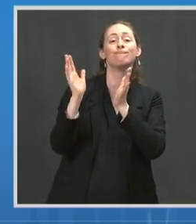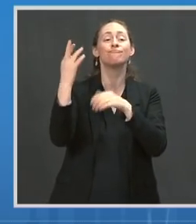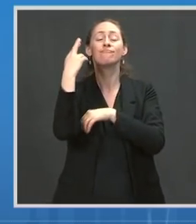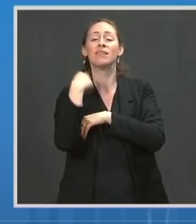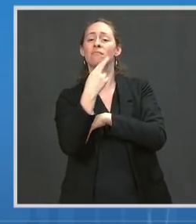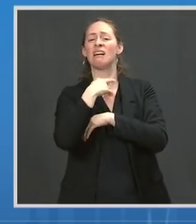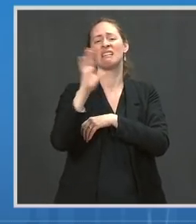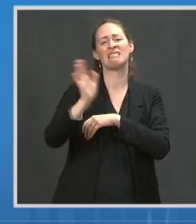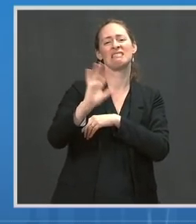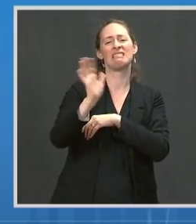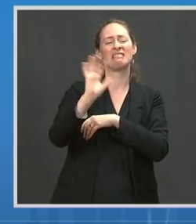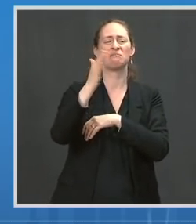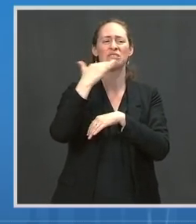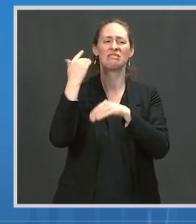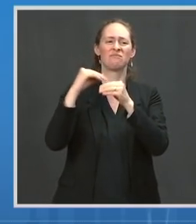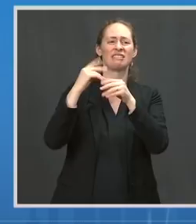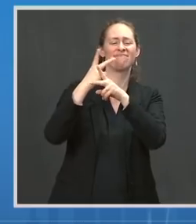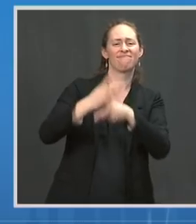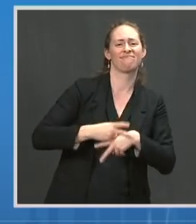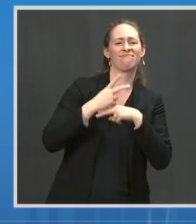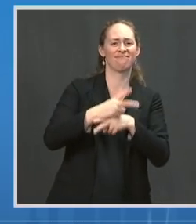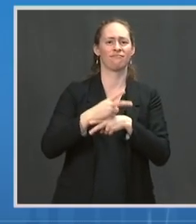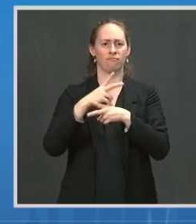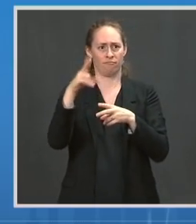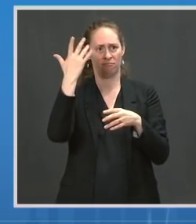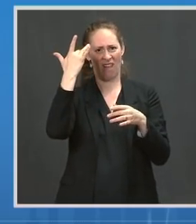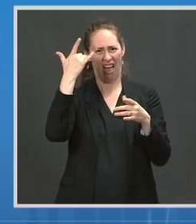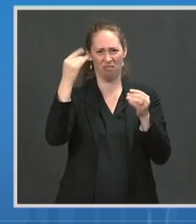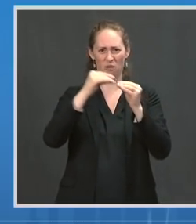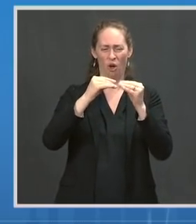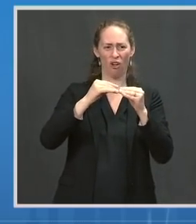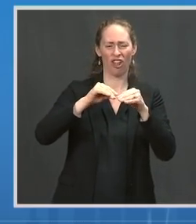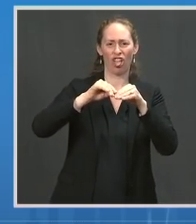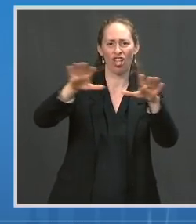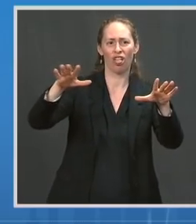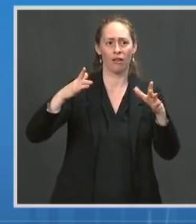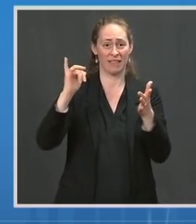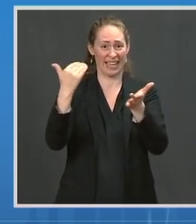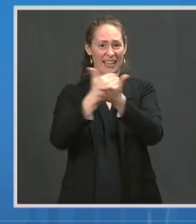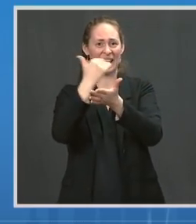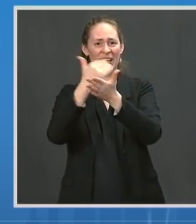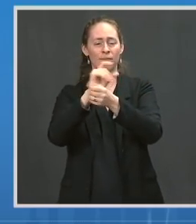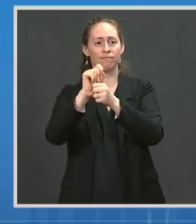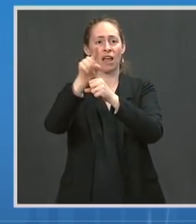more than 50 to 70 percent more transmissible -- which makes the race to stop the transmission